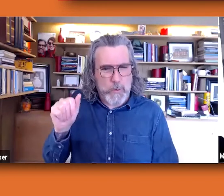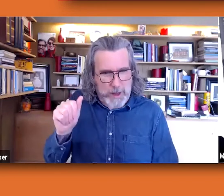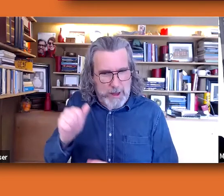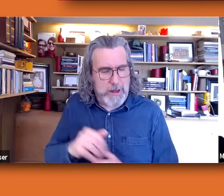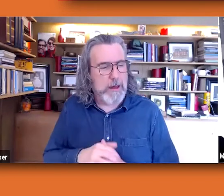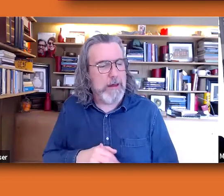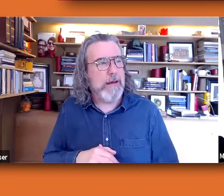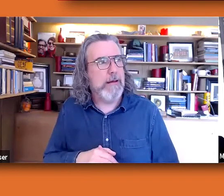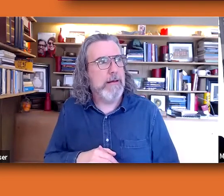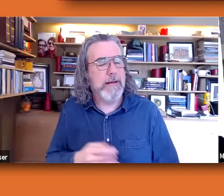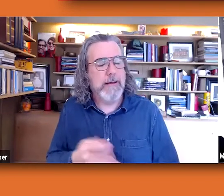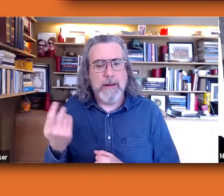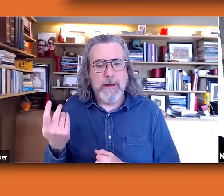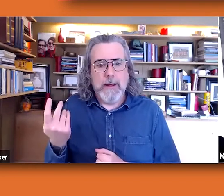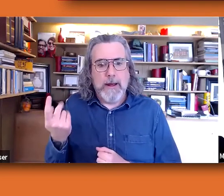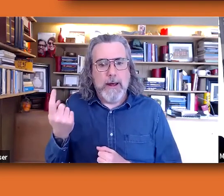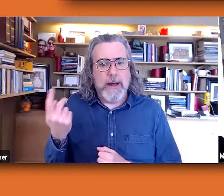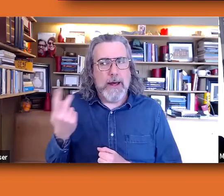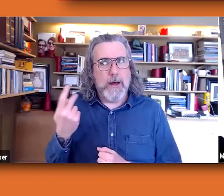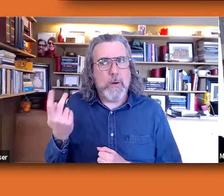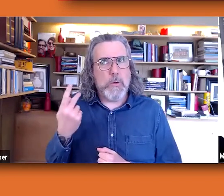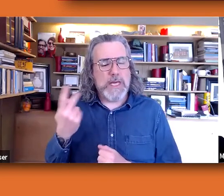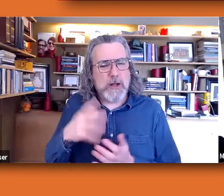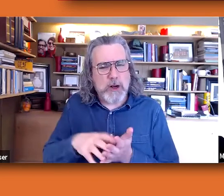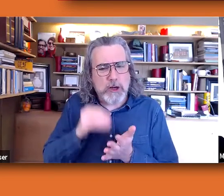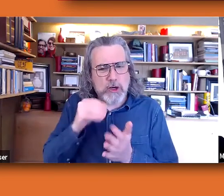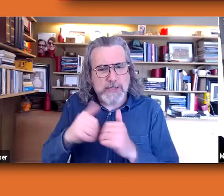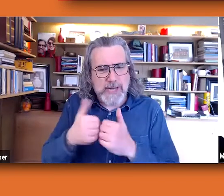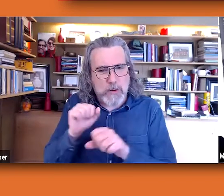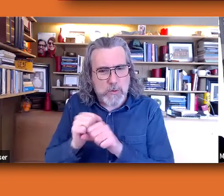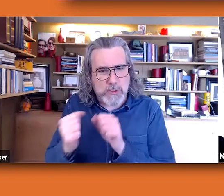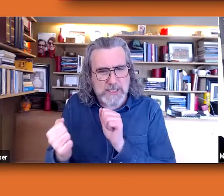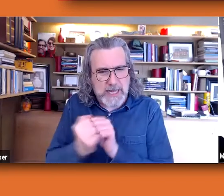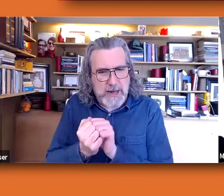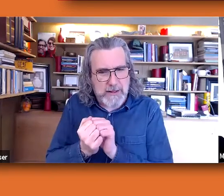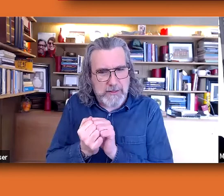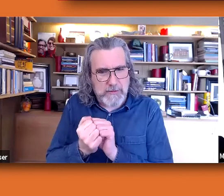and this interpreter was amazing and was also a CODA.